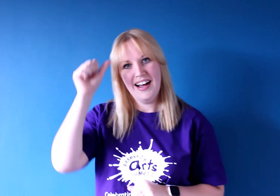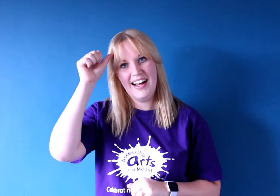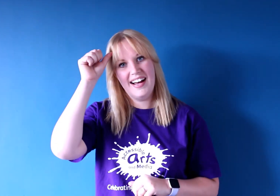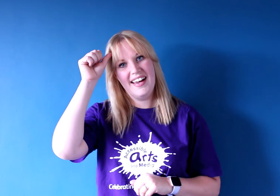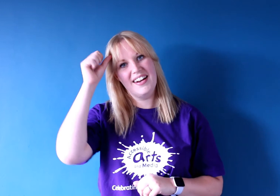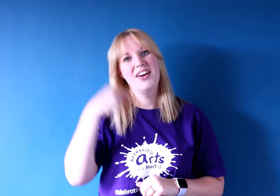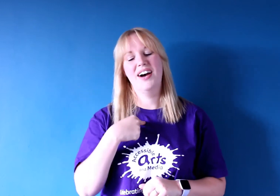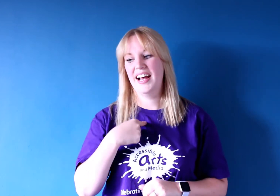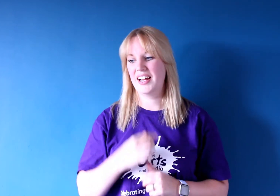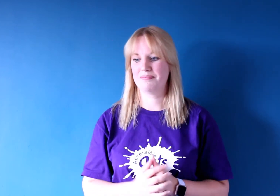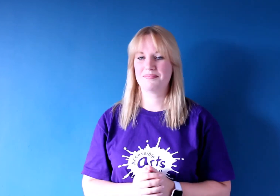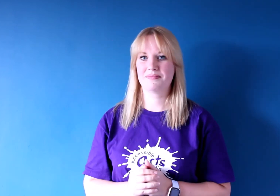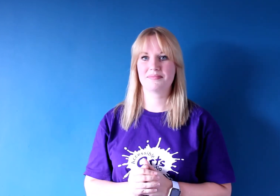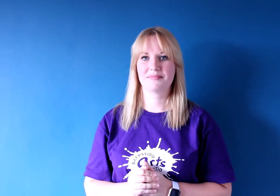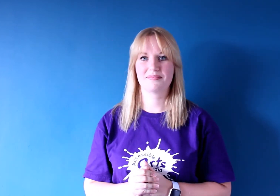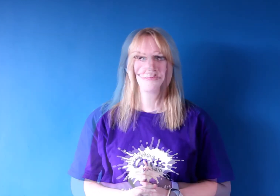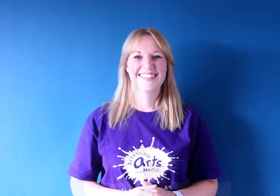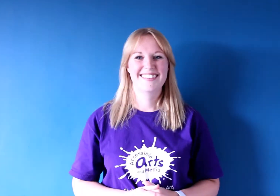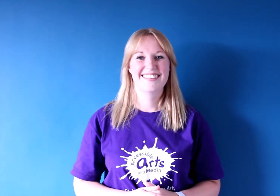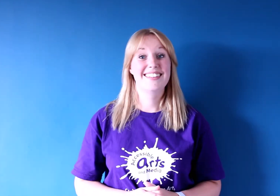I know I am.